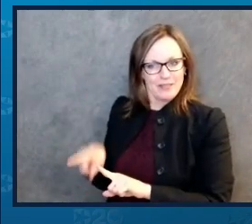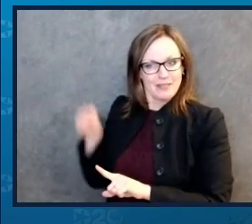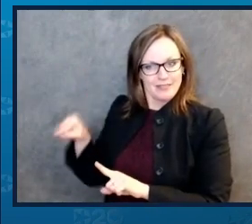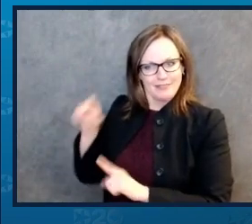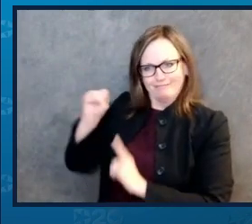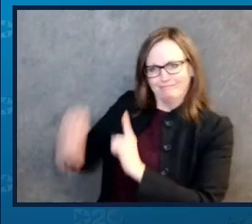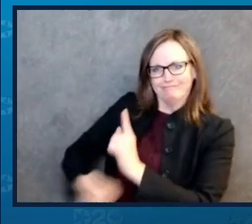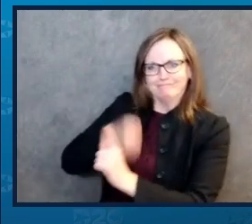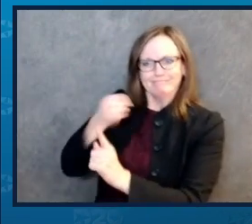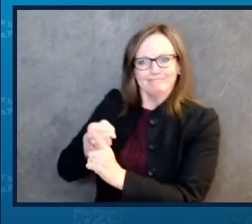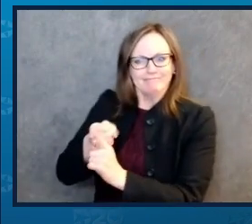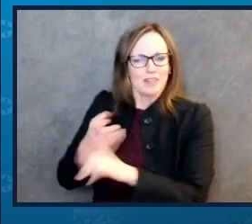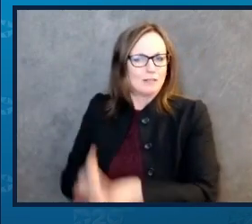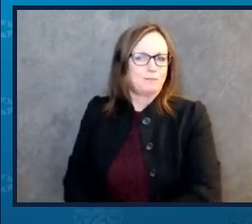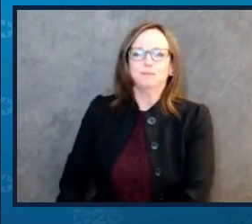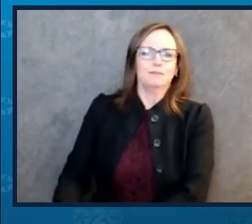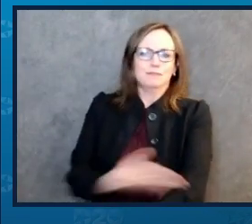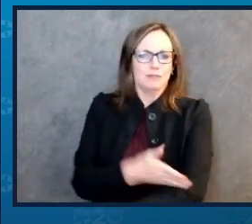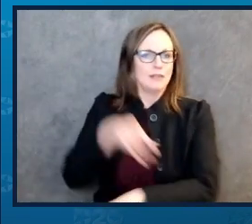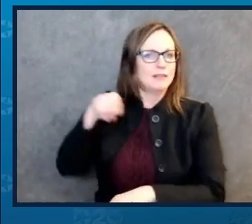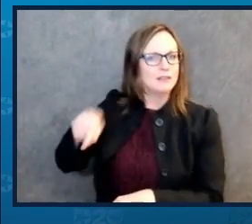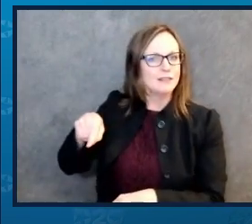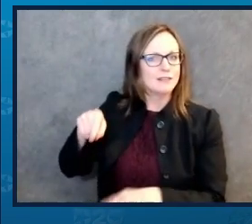CARE, AND PANED ACCESS THE